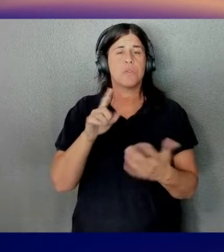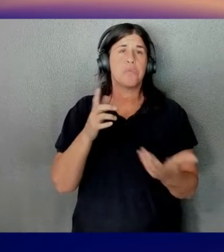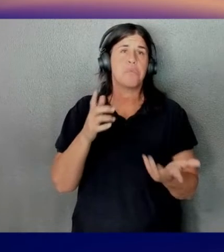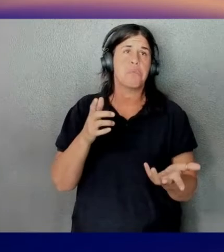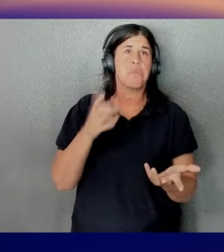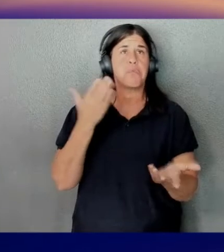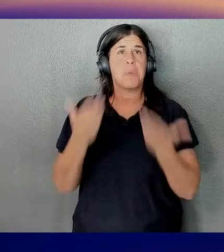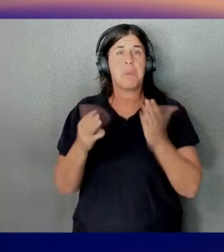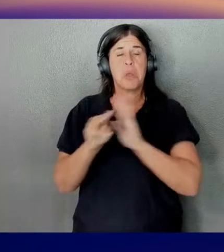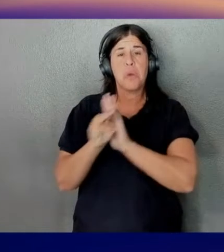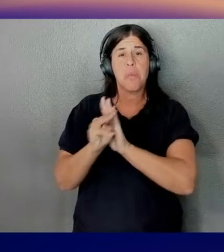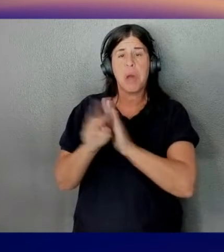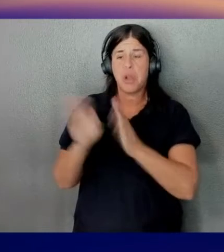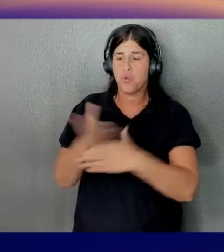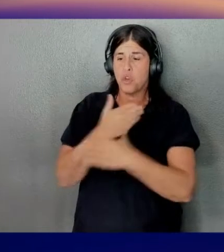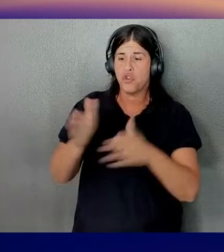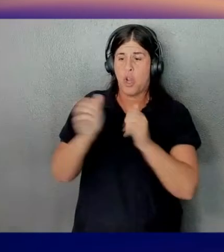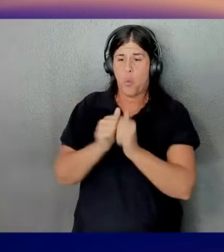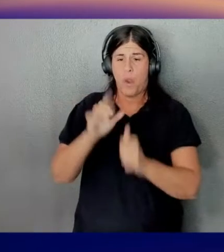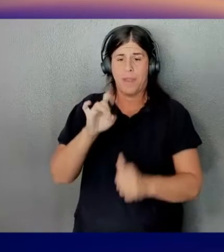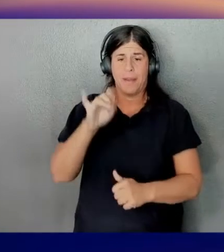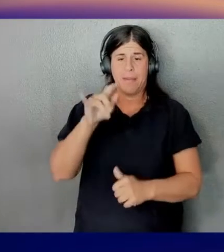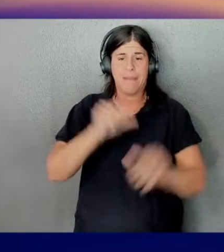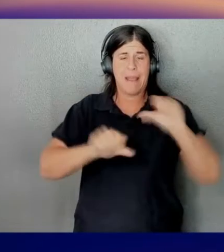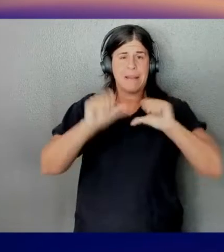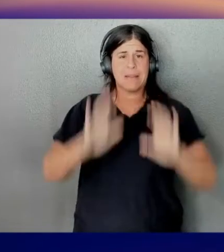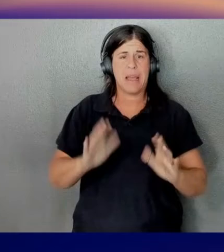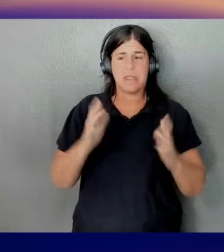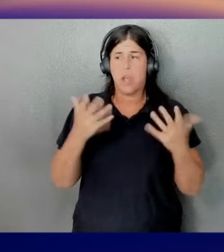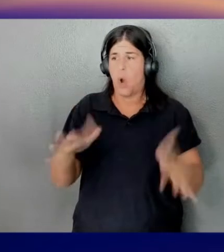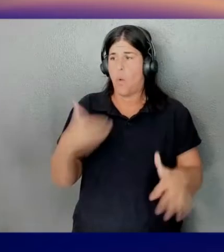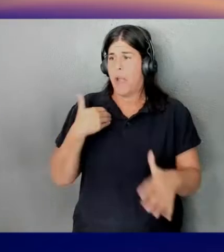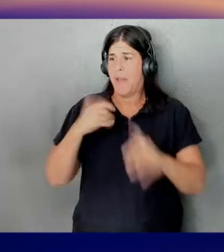with a data scientist, maybe you have a team that, you know they fo-